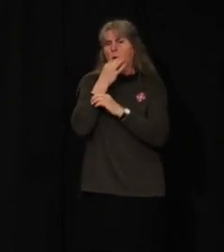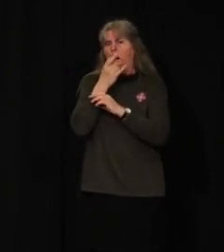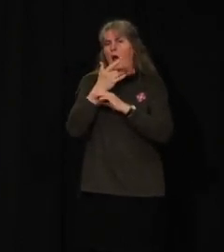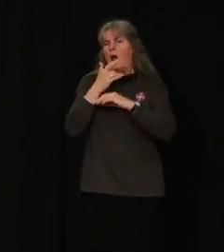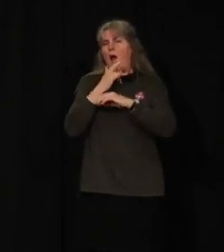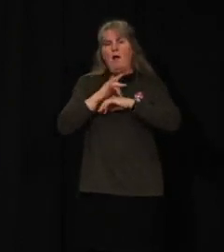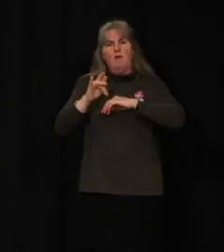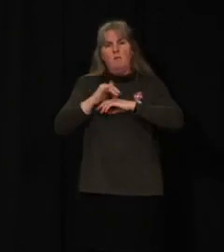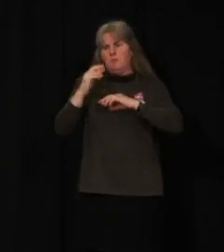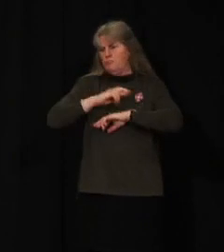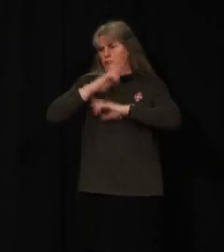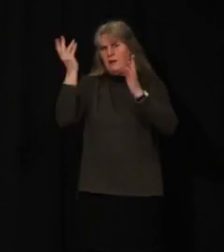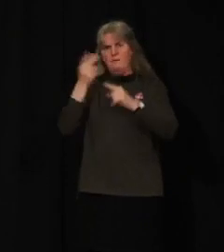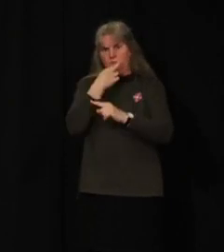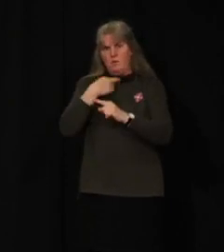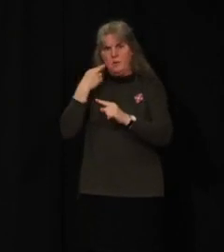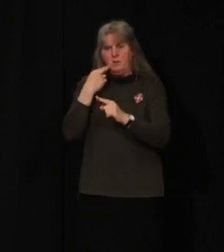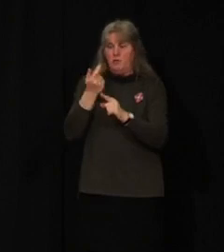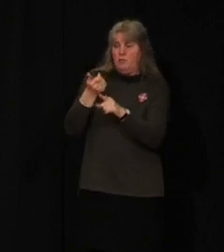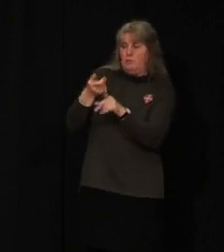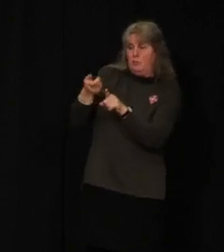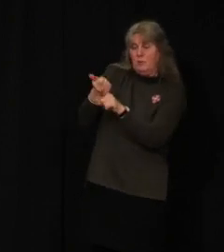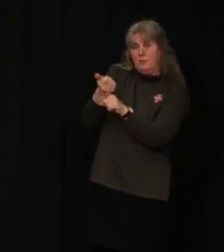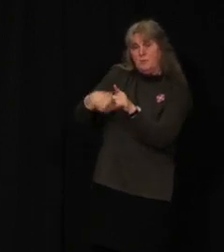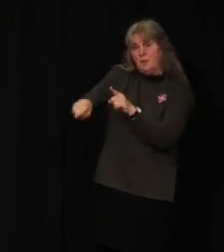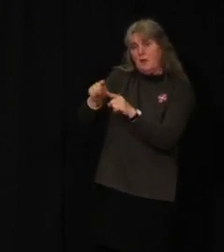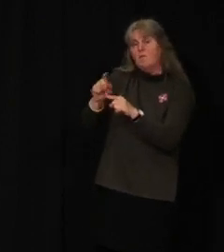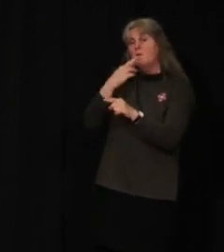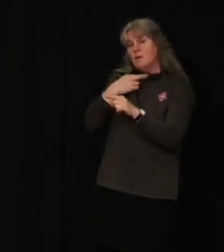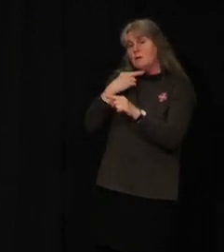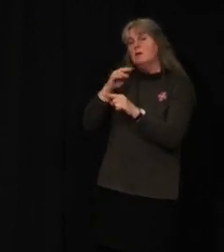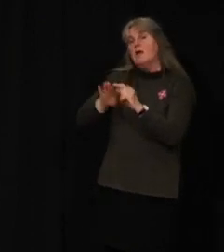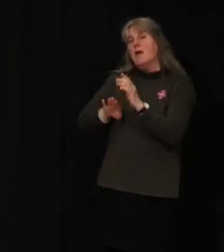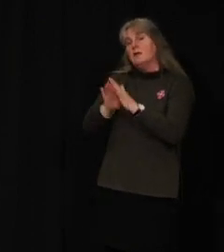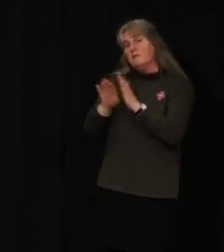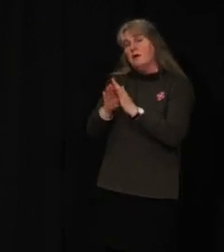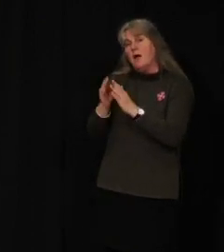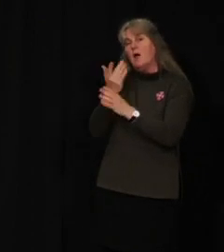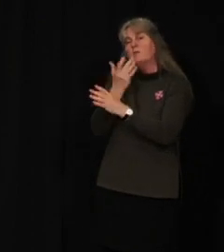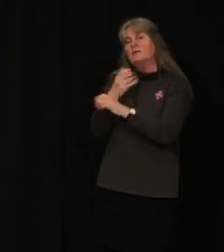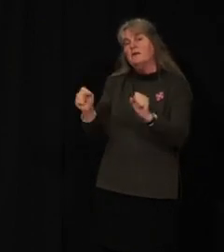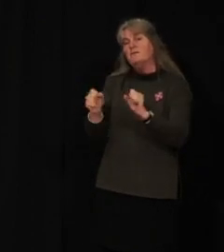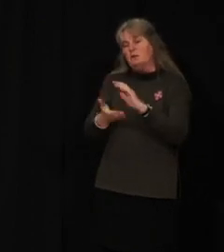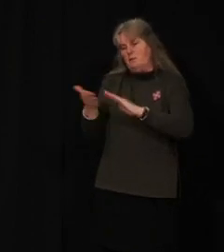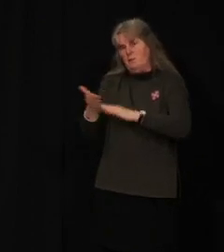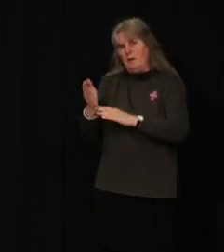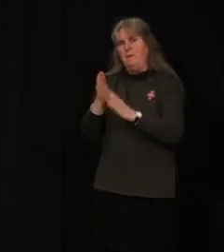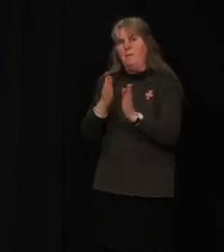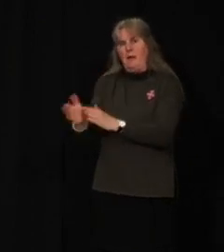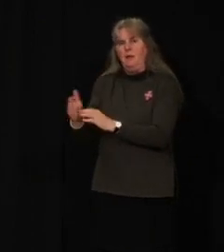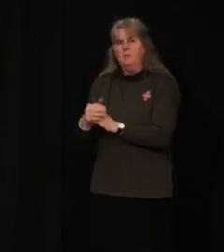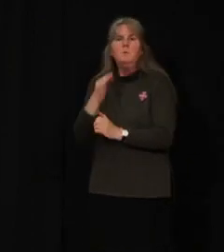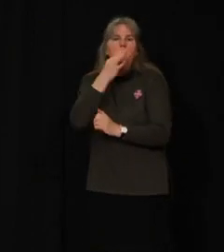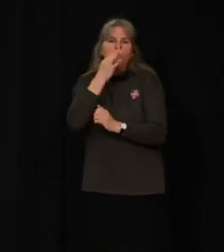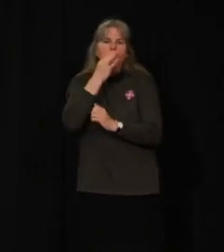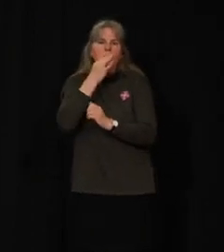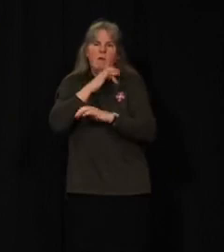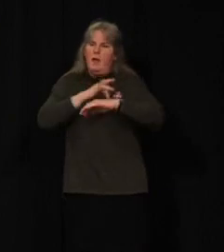that they can also work on their operational plans. We hope to have those guidelines up in the next coming days.